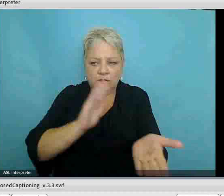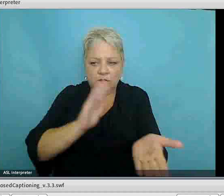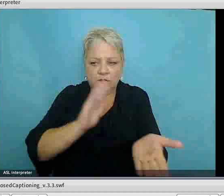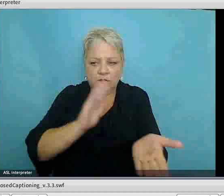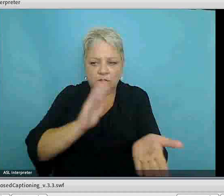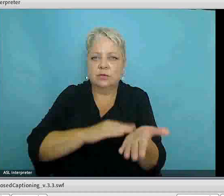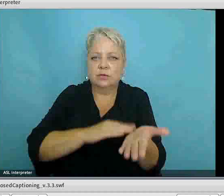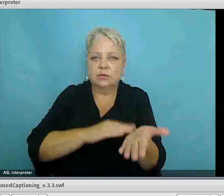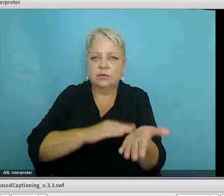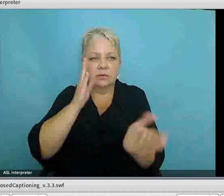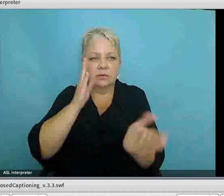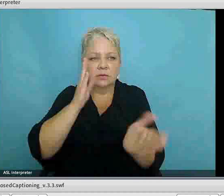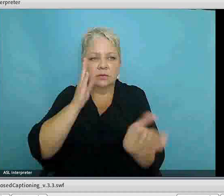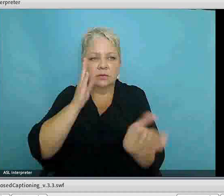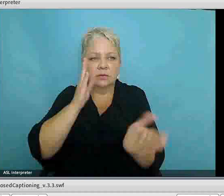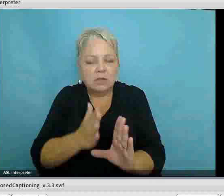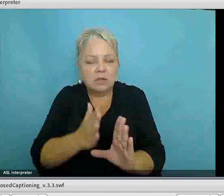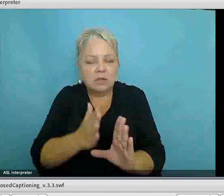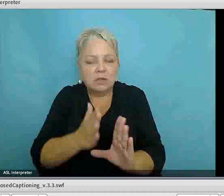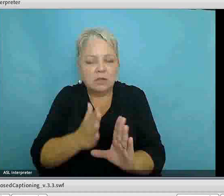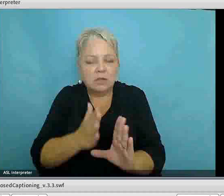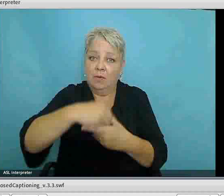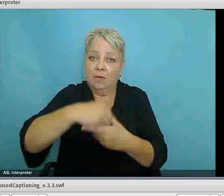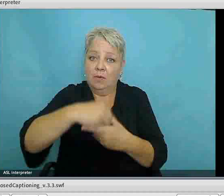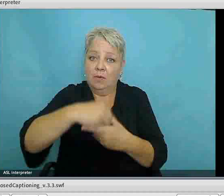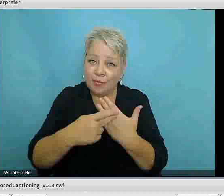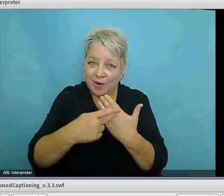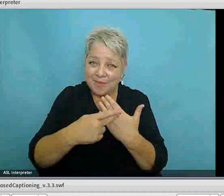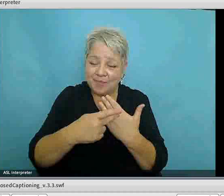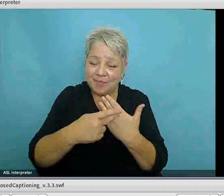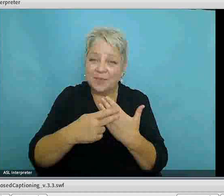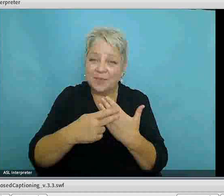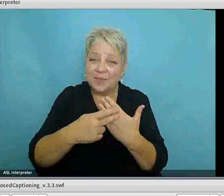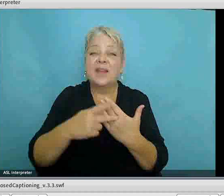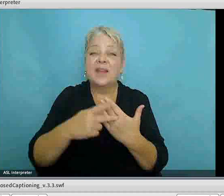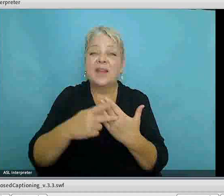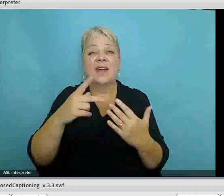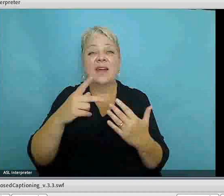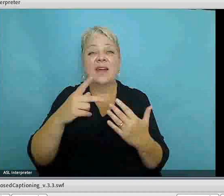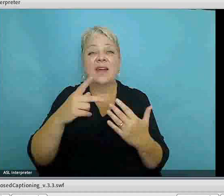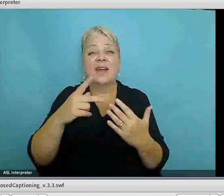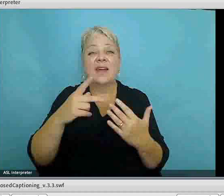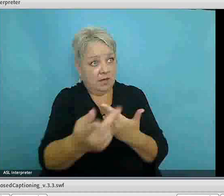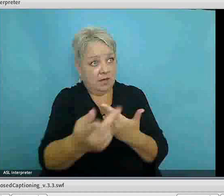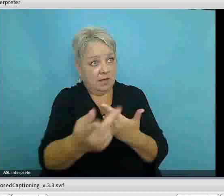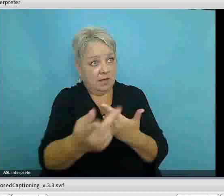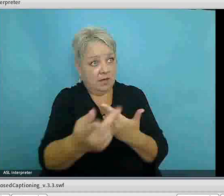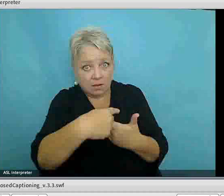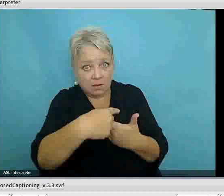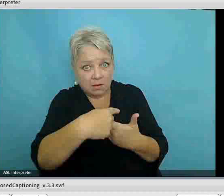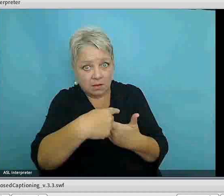can get not only the advantages that you bring them, but that you can bring them in the context